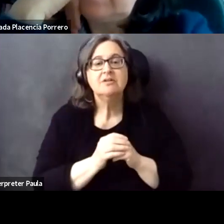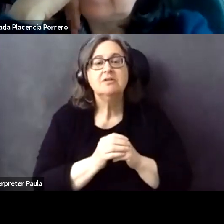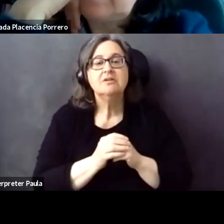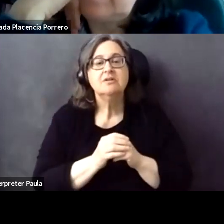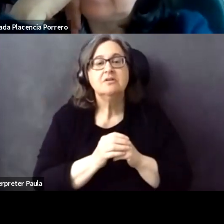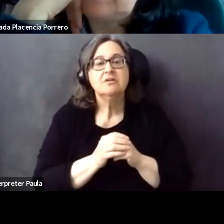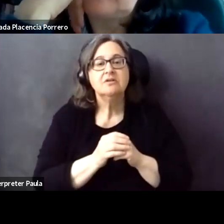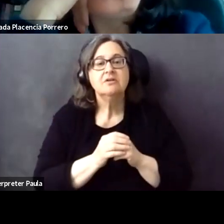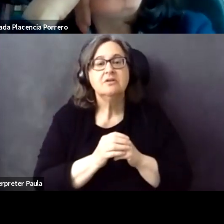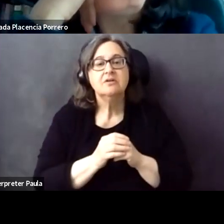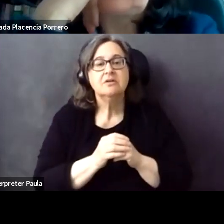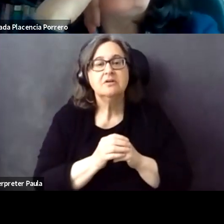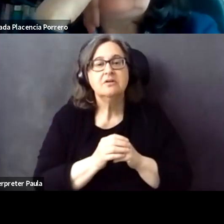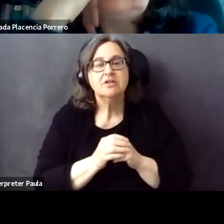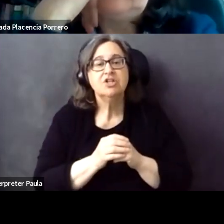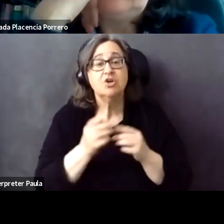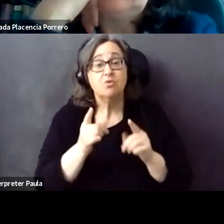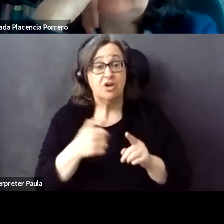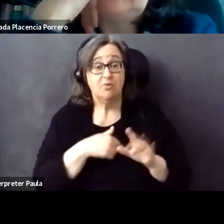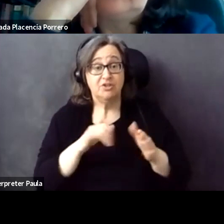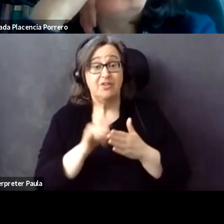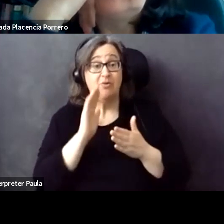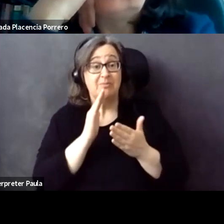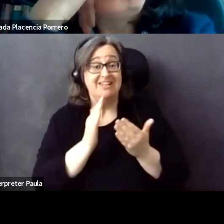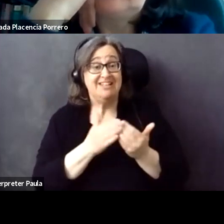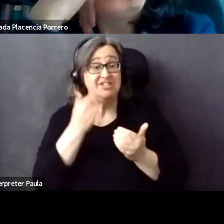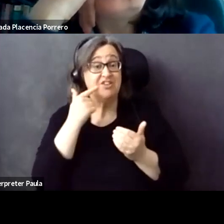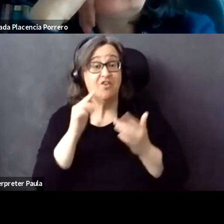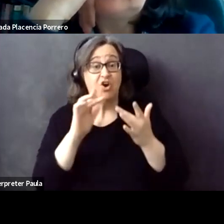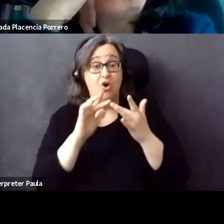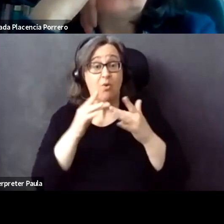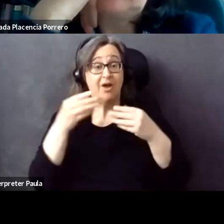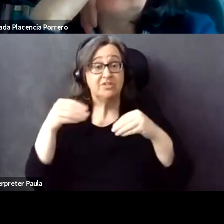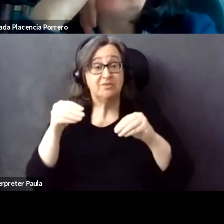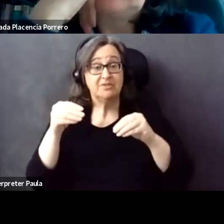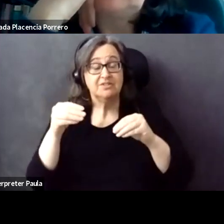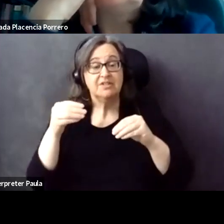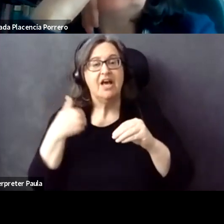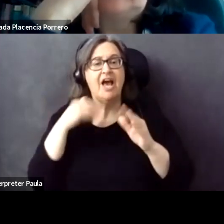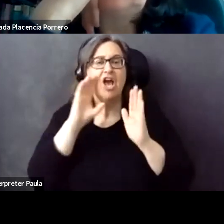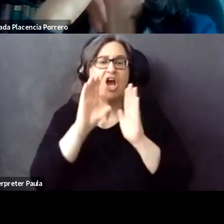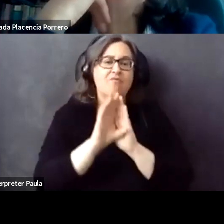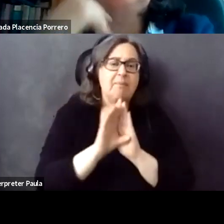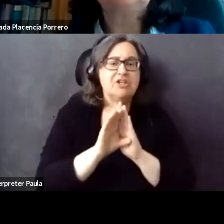in privacy for let me say accessibility by design . So when we come to this, it will also